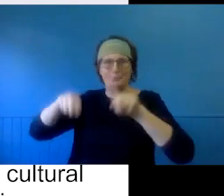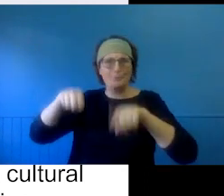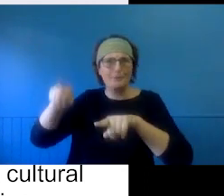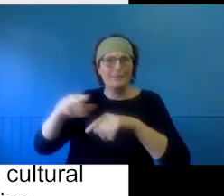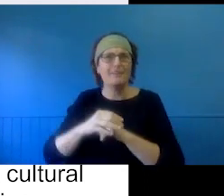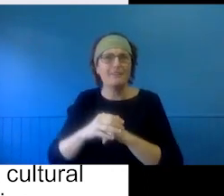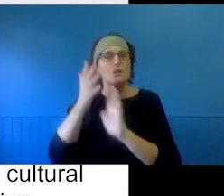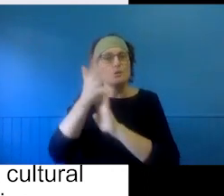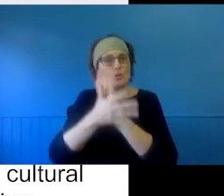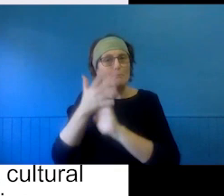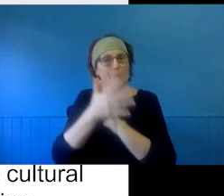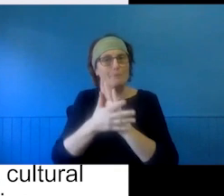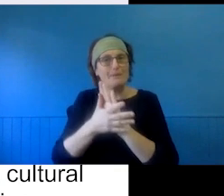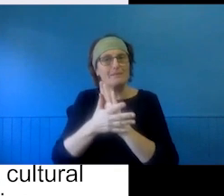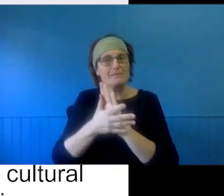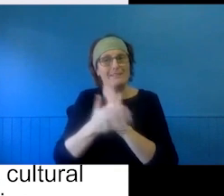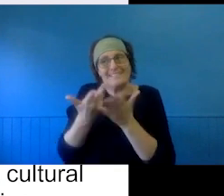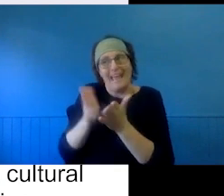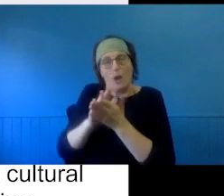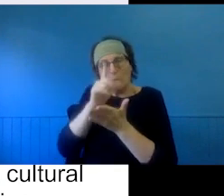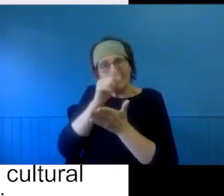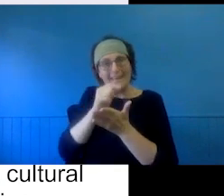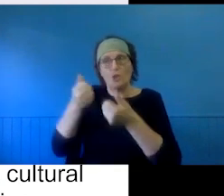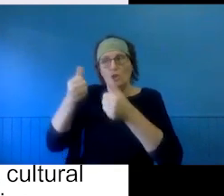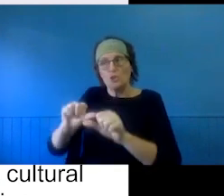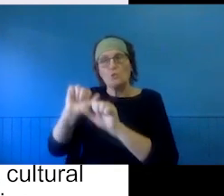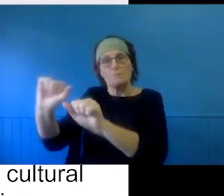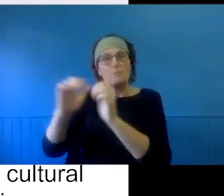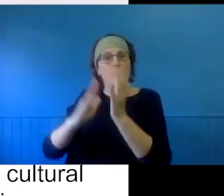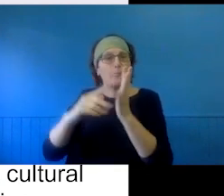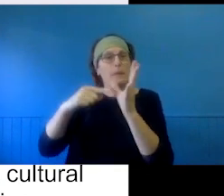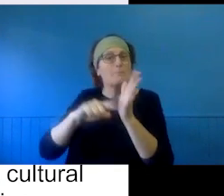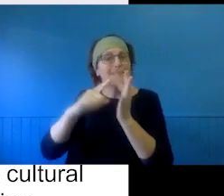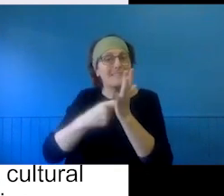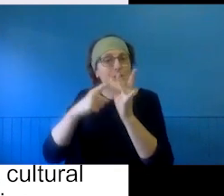cross- cultural with this material from community to community.